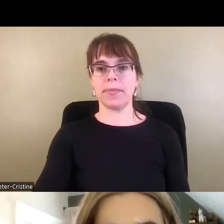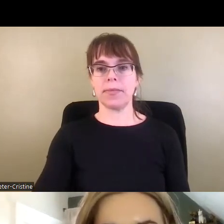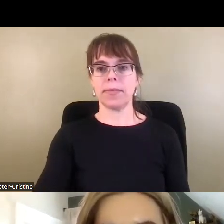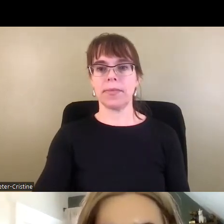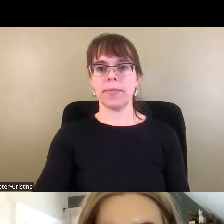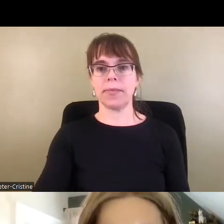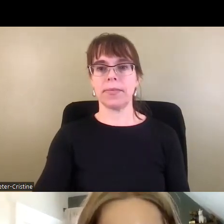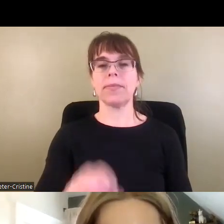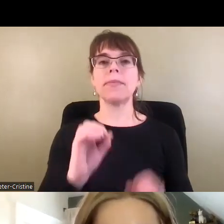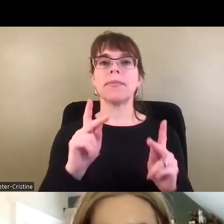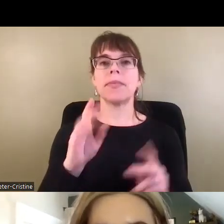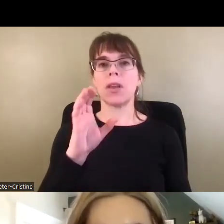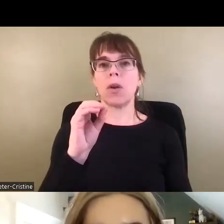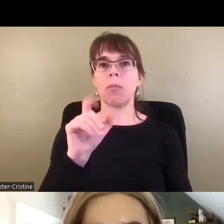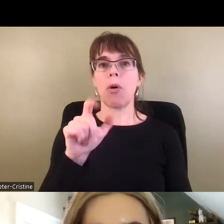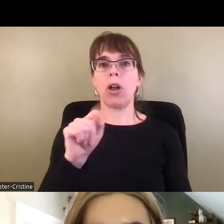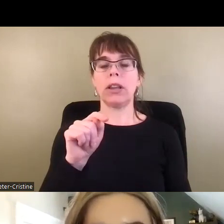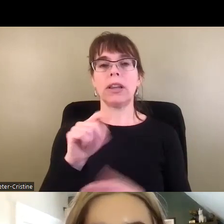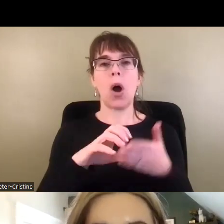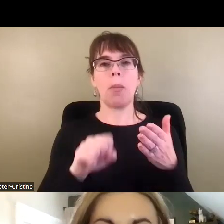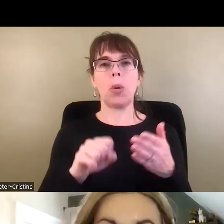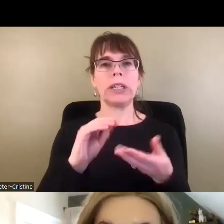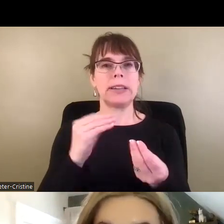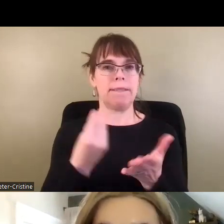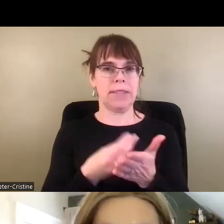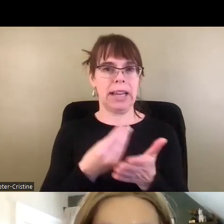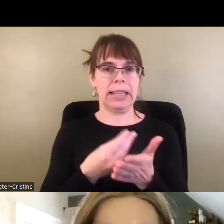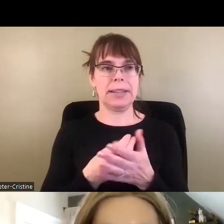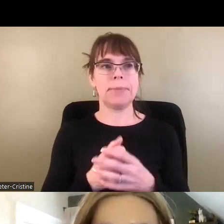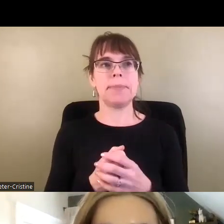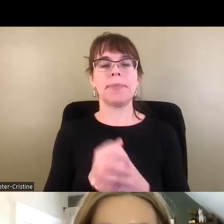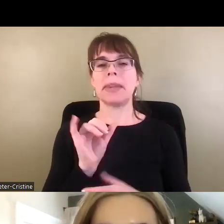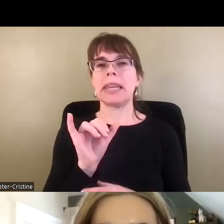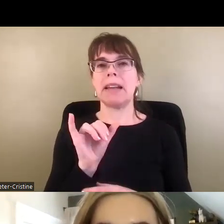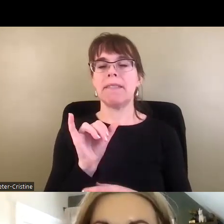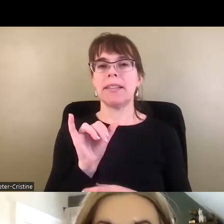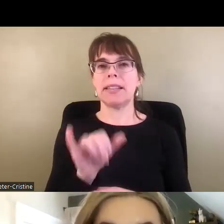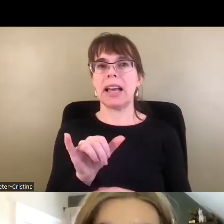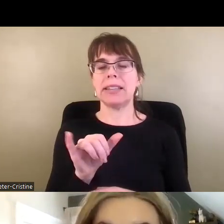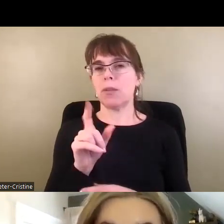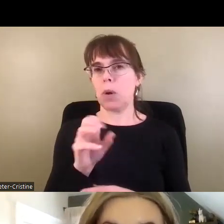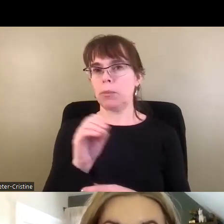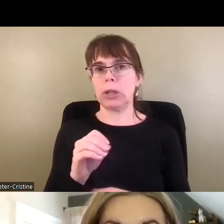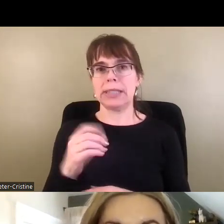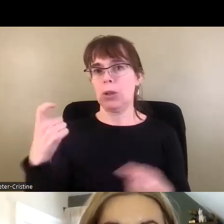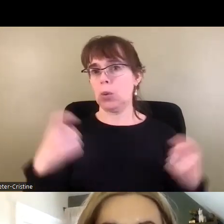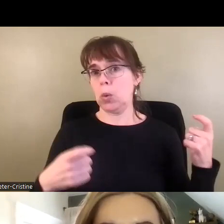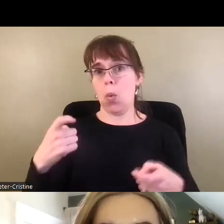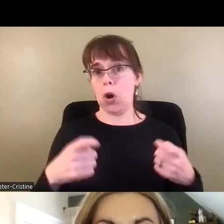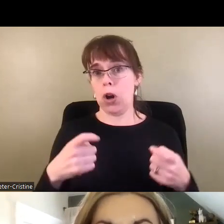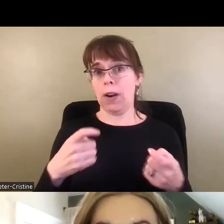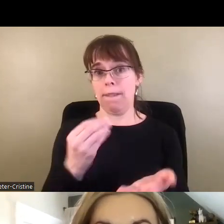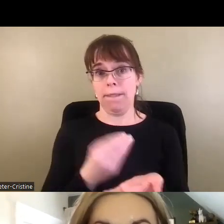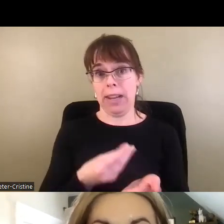Yeah, the Cobalt Abortion Fund. The Cobalt Abortion Fund is 100% donor funded entity of